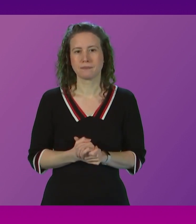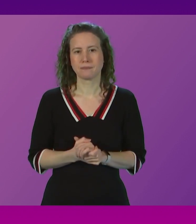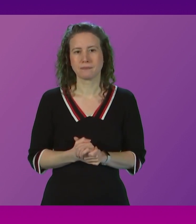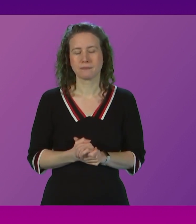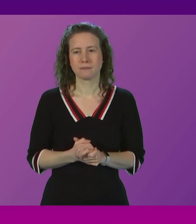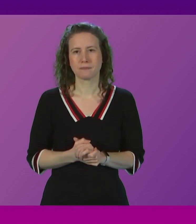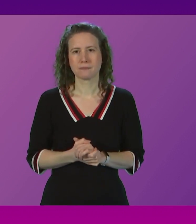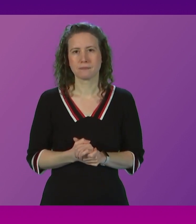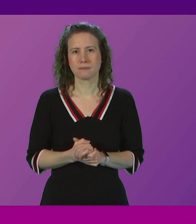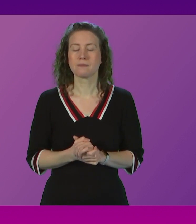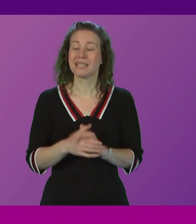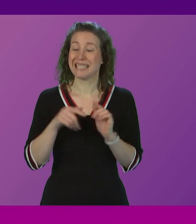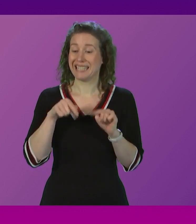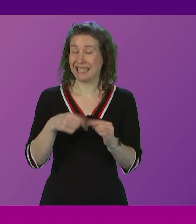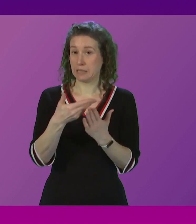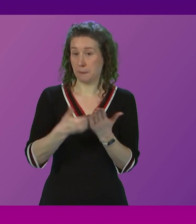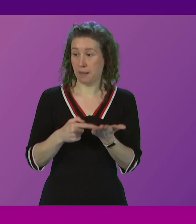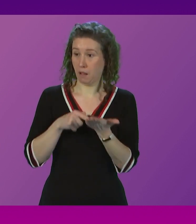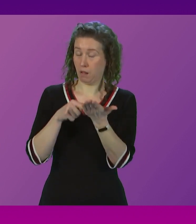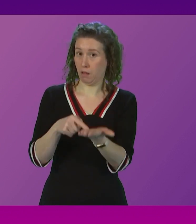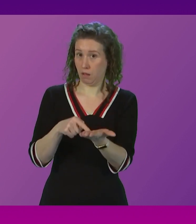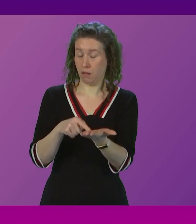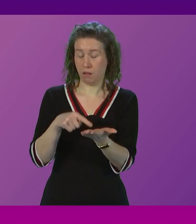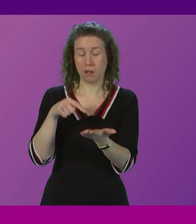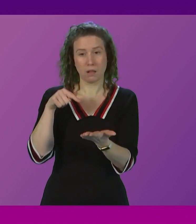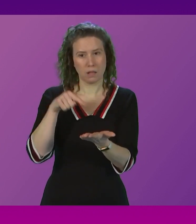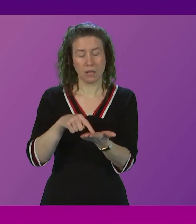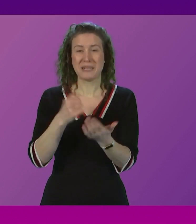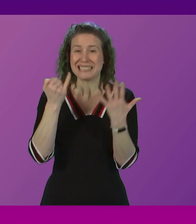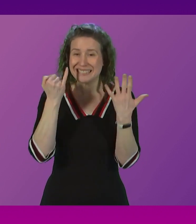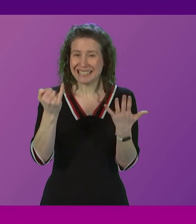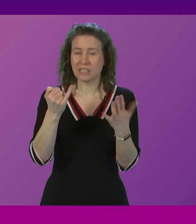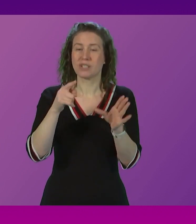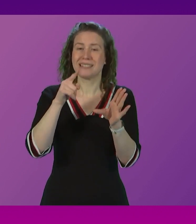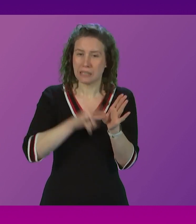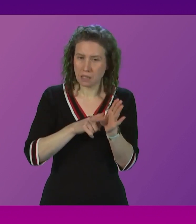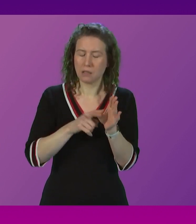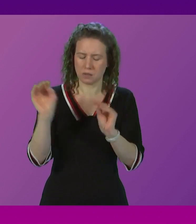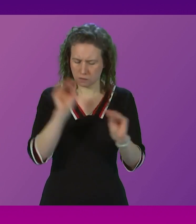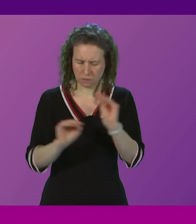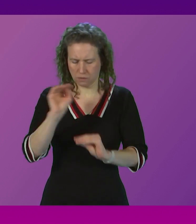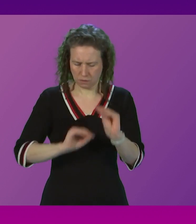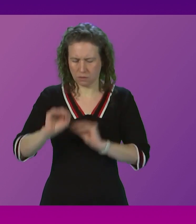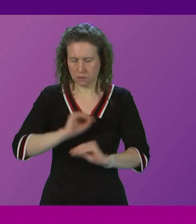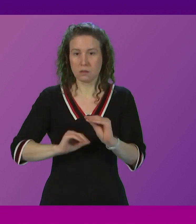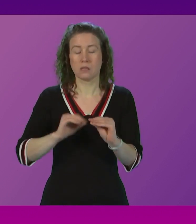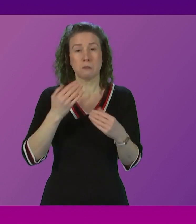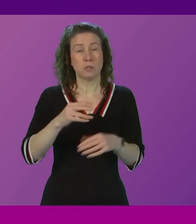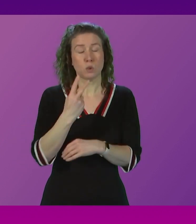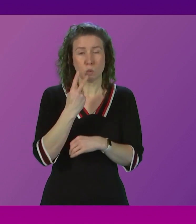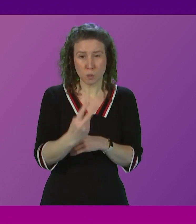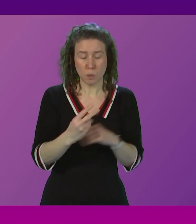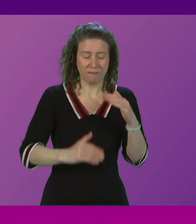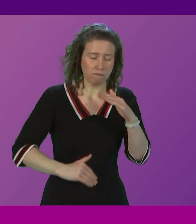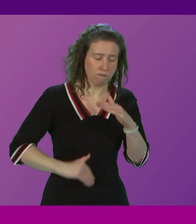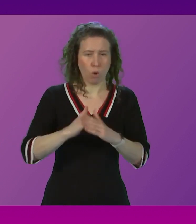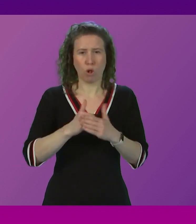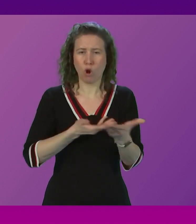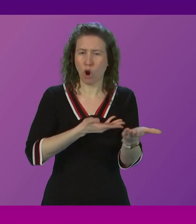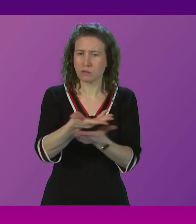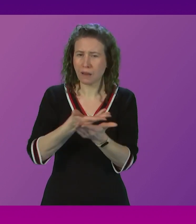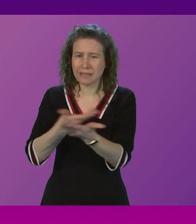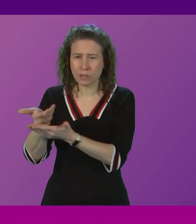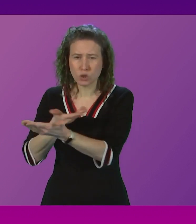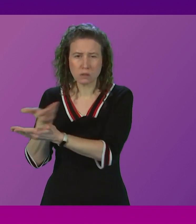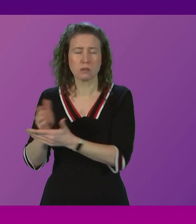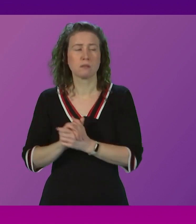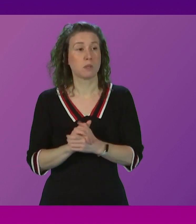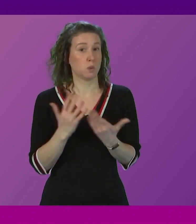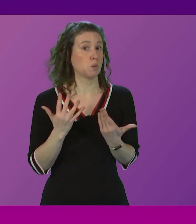The bill has been six years in the making. There have been two full consultations. Today